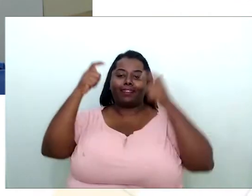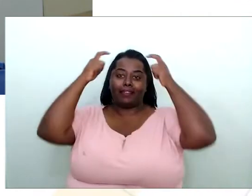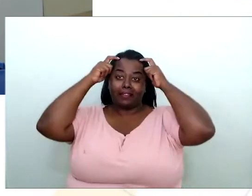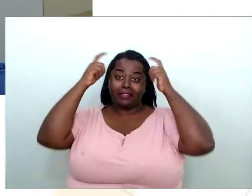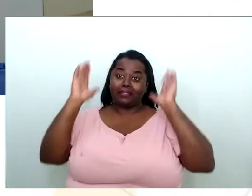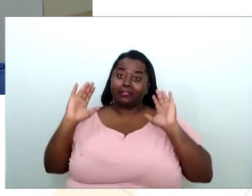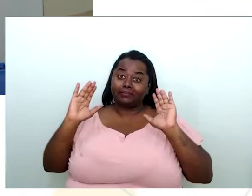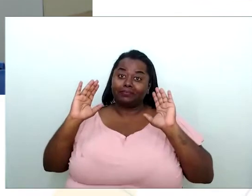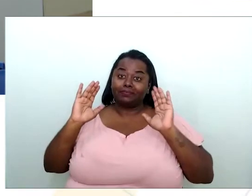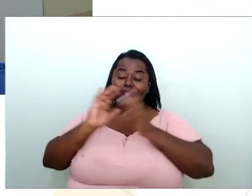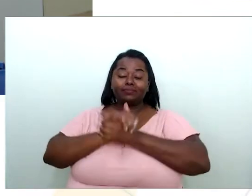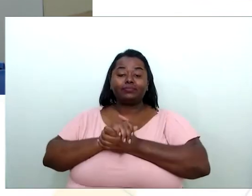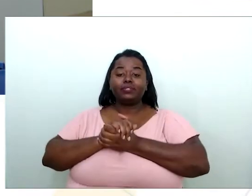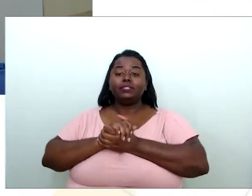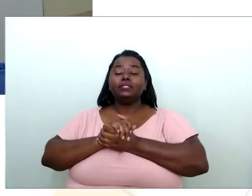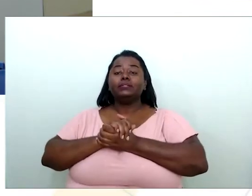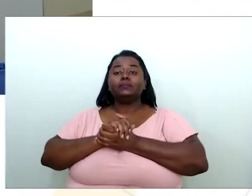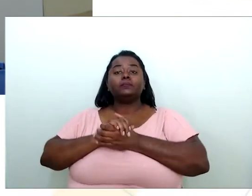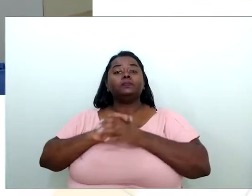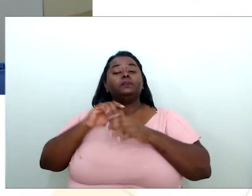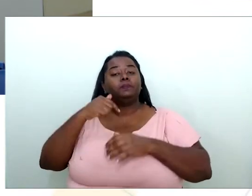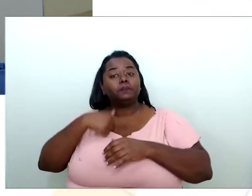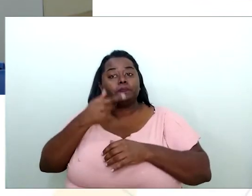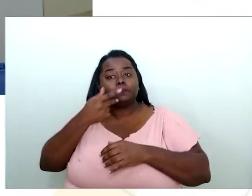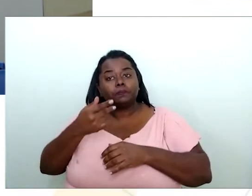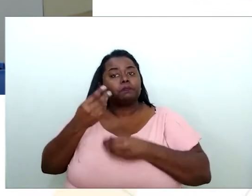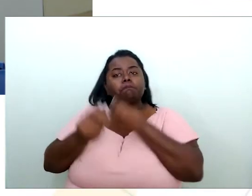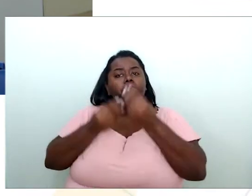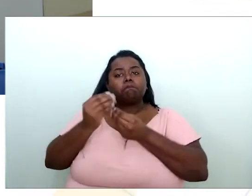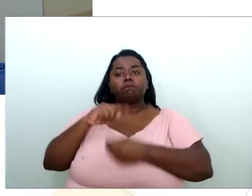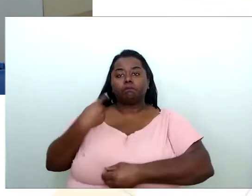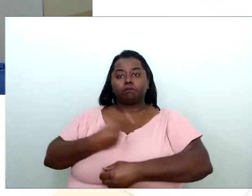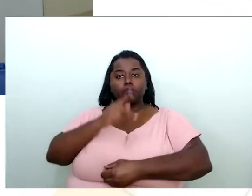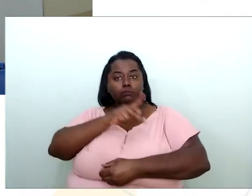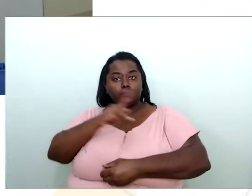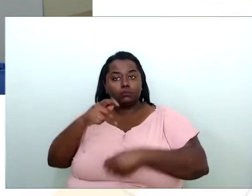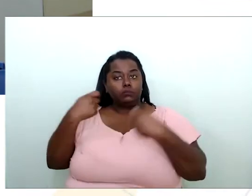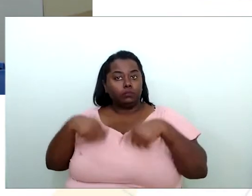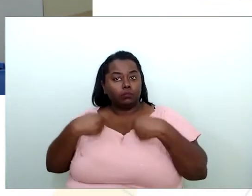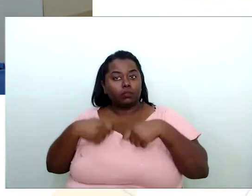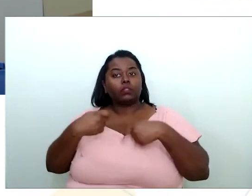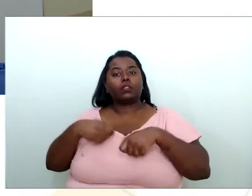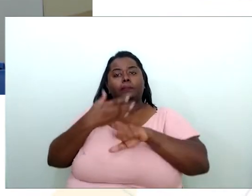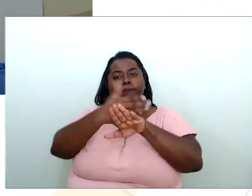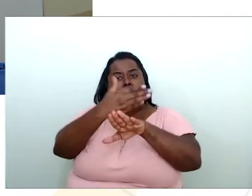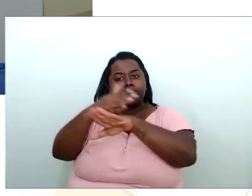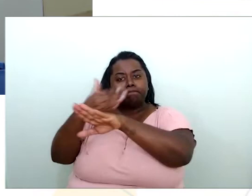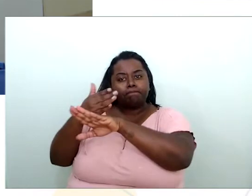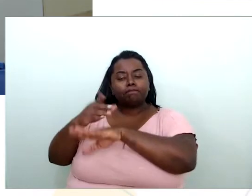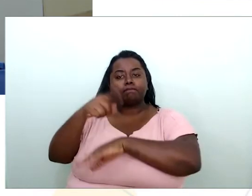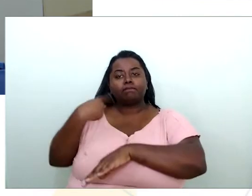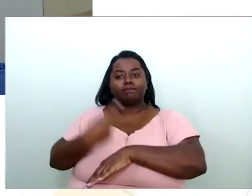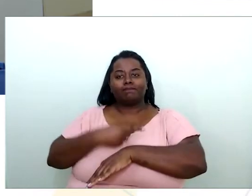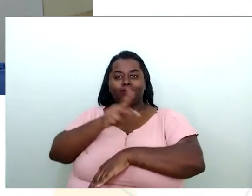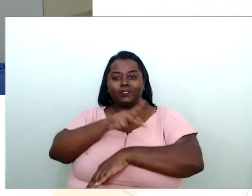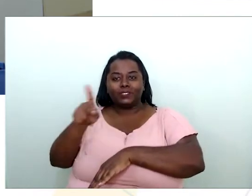was talking about how we teach us we need to upskill empower our teachers to